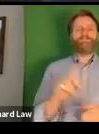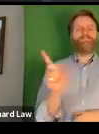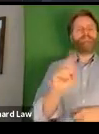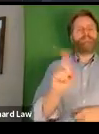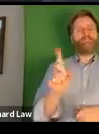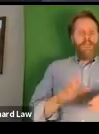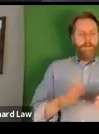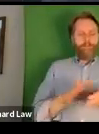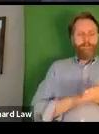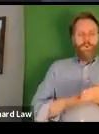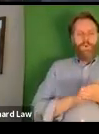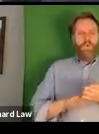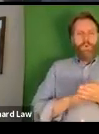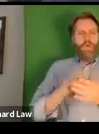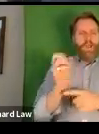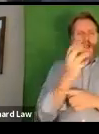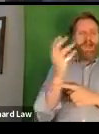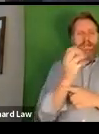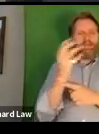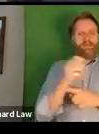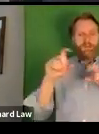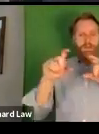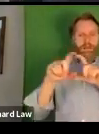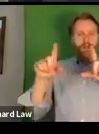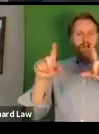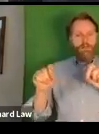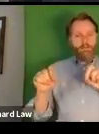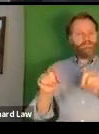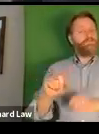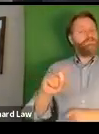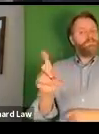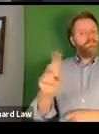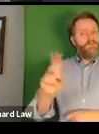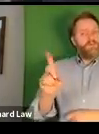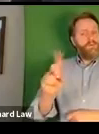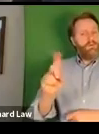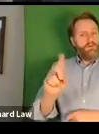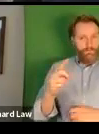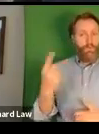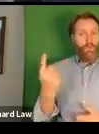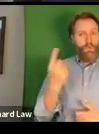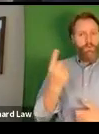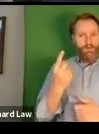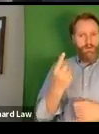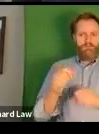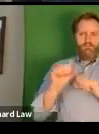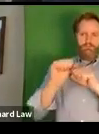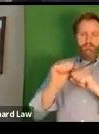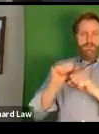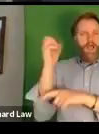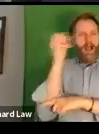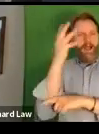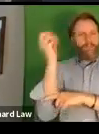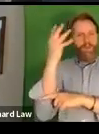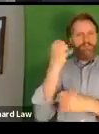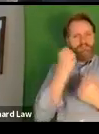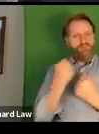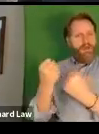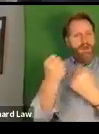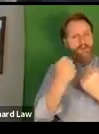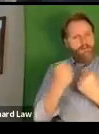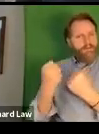light card is primarily aimed at the the ambulance drivers, the police